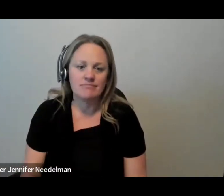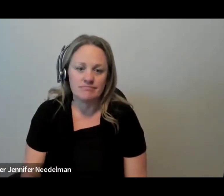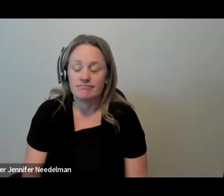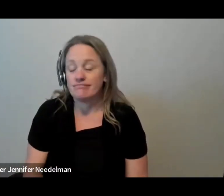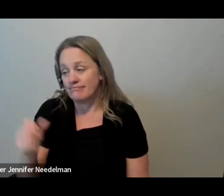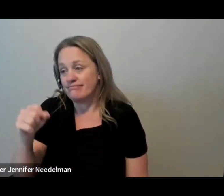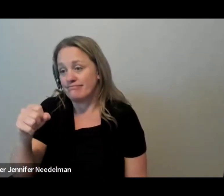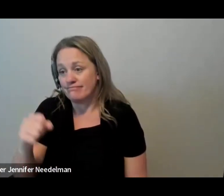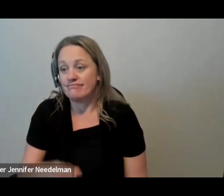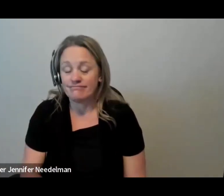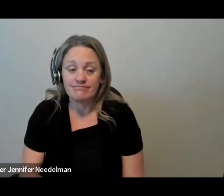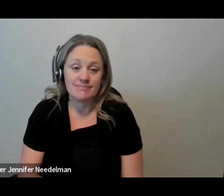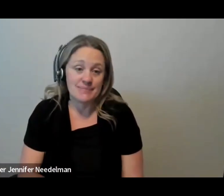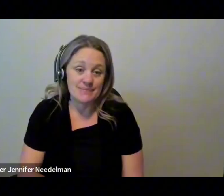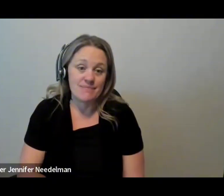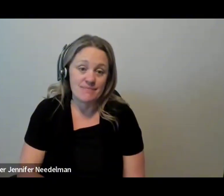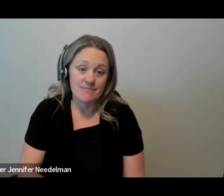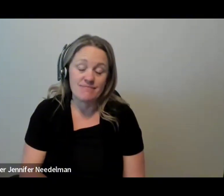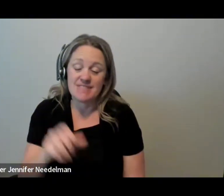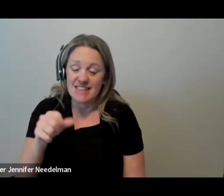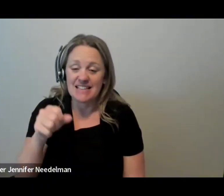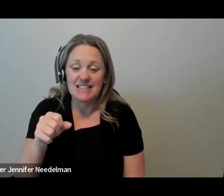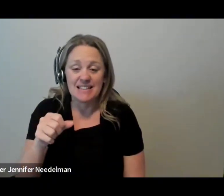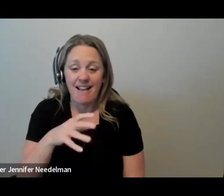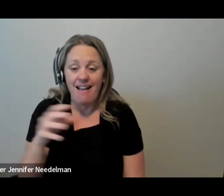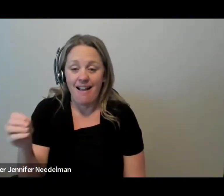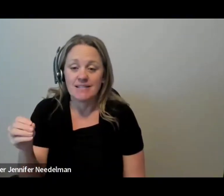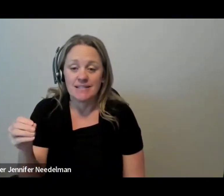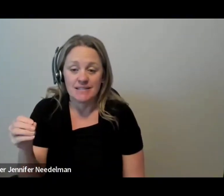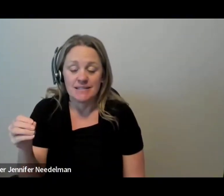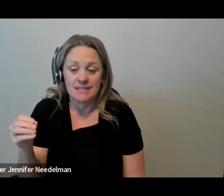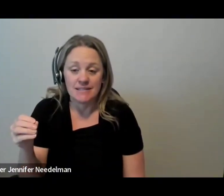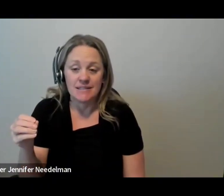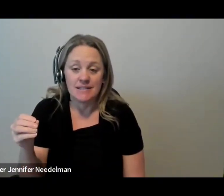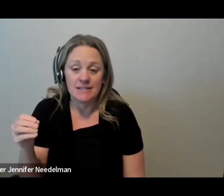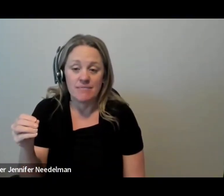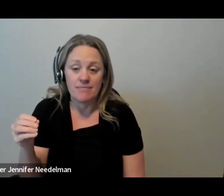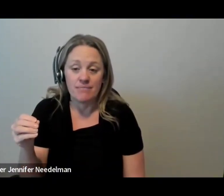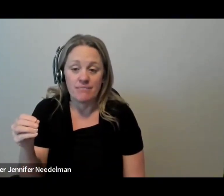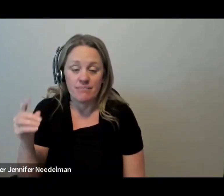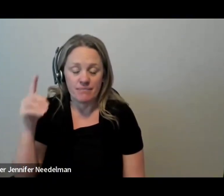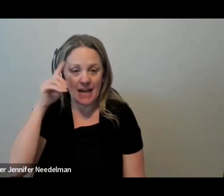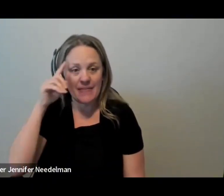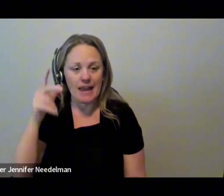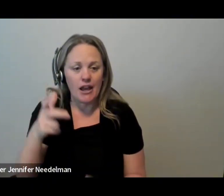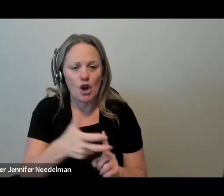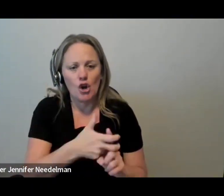Yeah, that's, yeah, absolutely. Yeah. And yeah, I think recruiters themselves, you know, I,